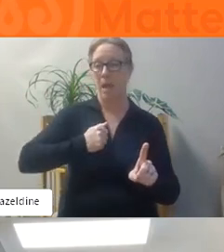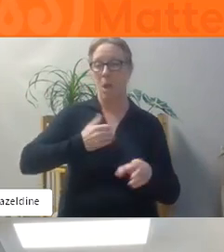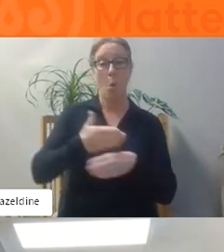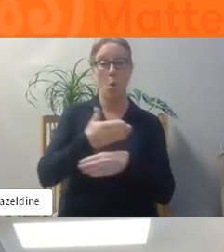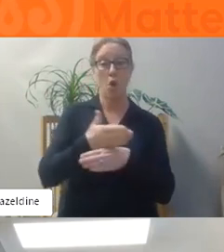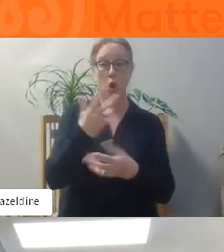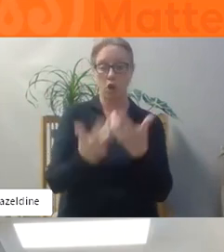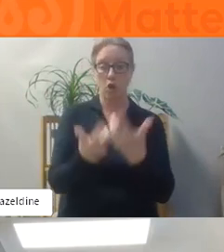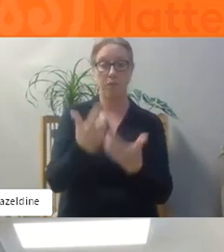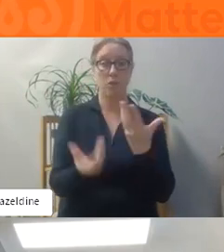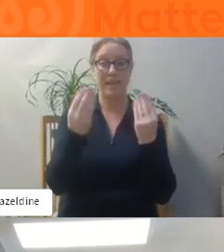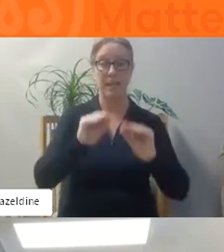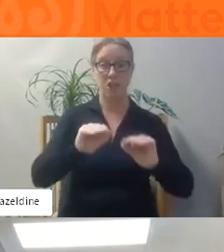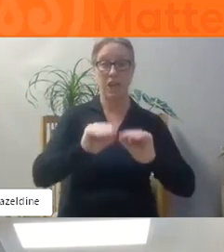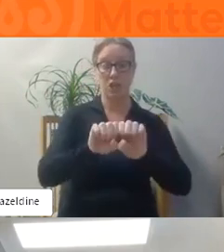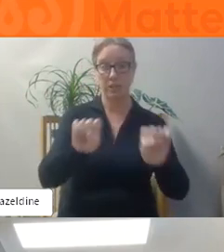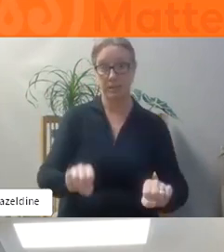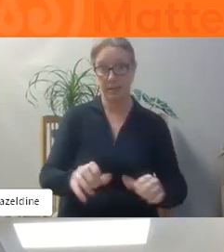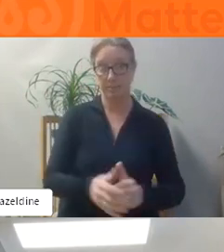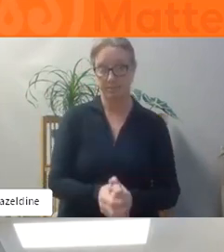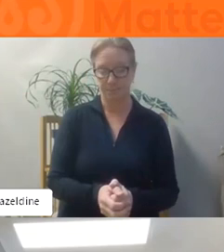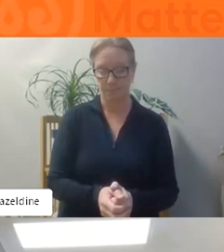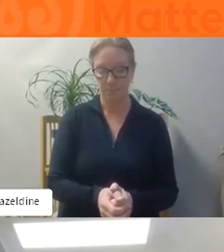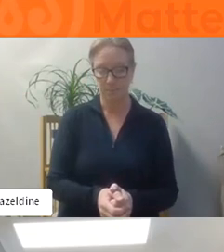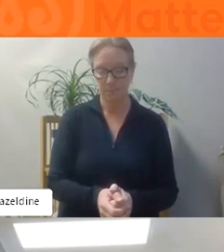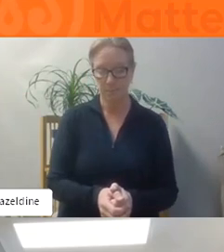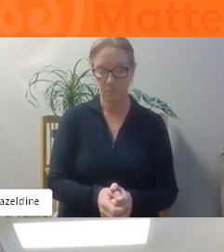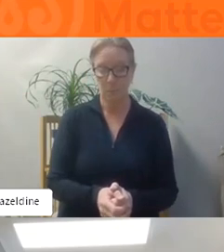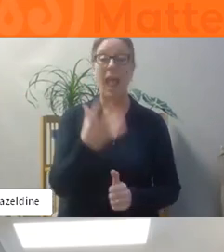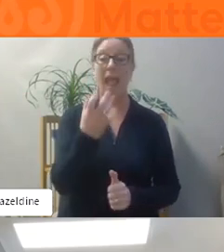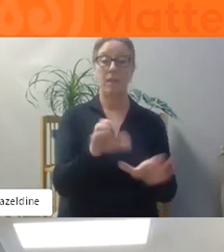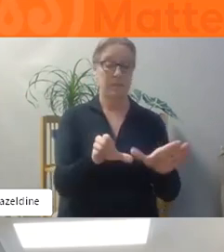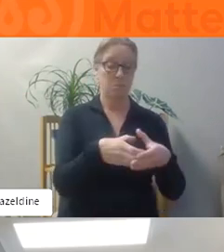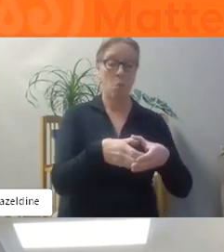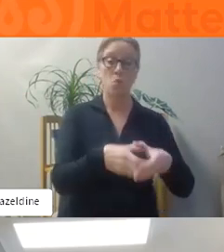education system. We run a small group called imagining the anti